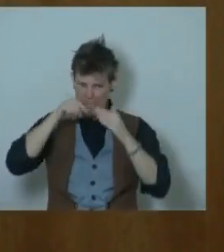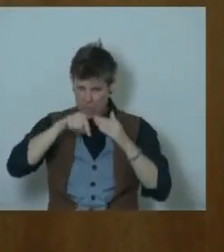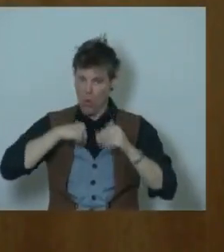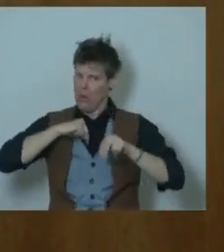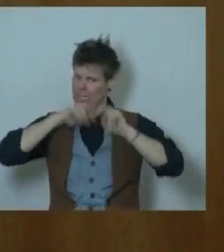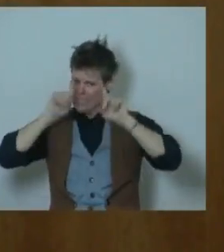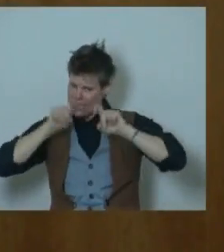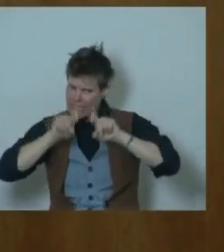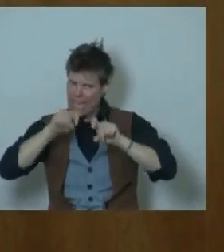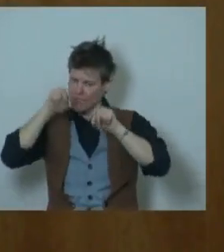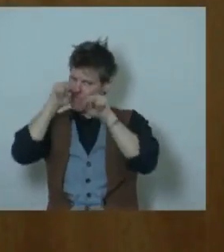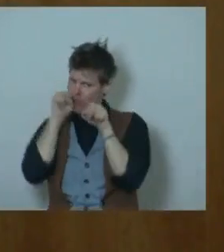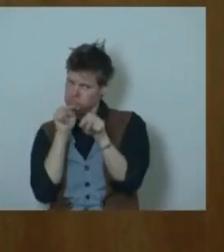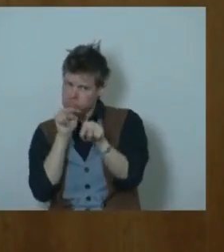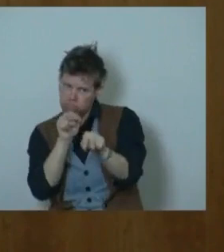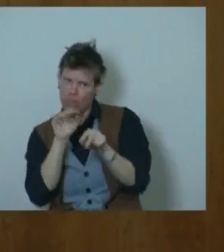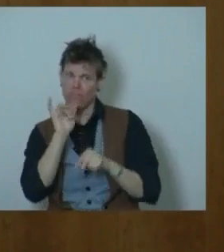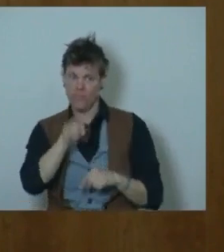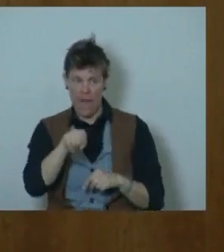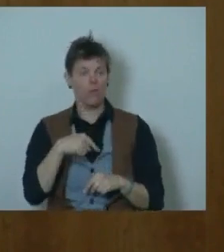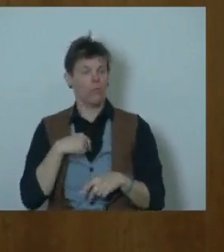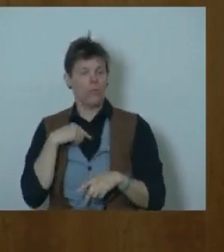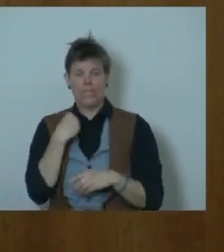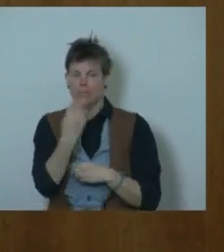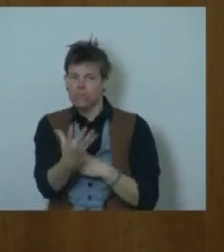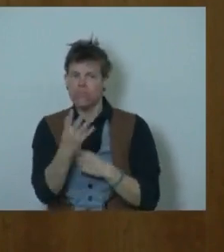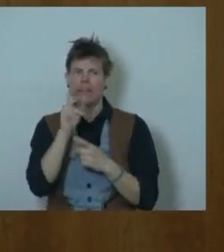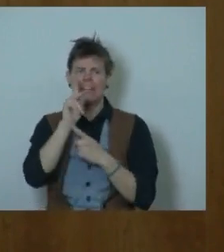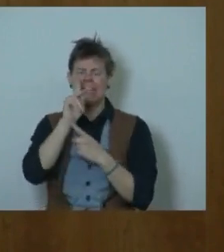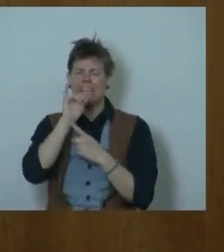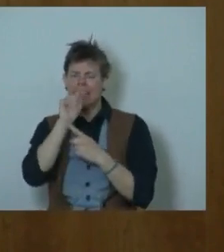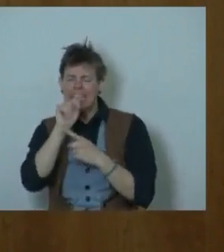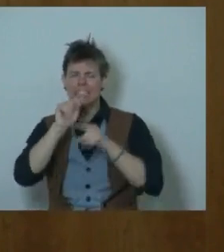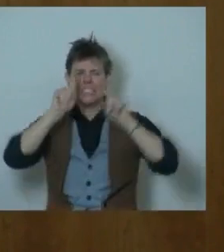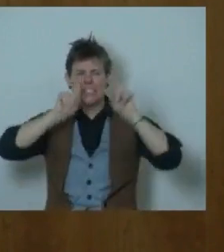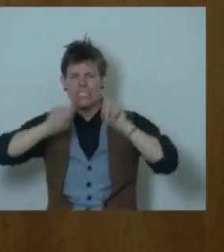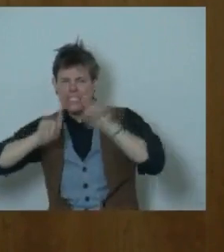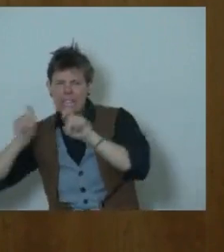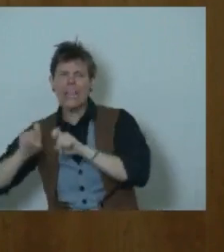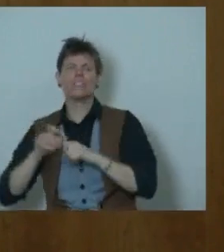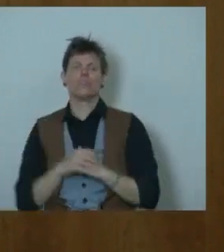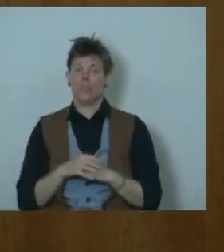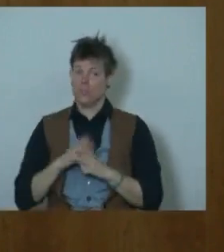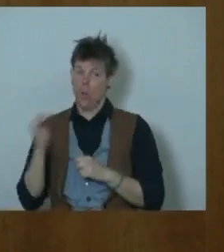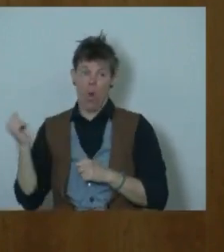ALL LONG-TERM CARE FACILITIES HAVE RECEIVED DIRECTION FROM THE DEPARTMENT OF HEALTH TO CONDUCT SURVEILLANCE.